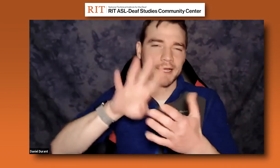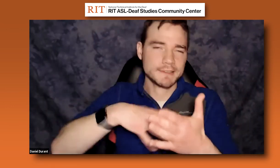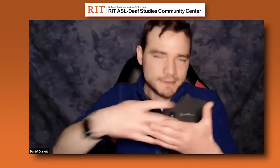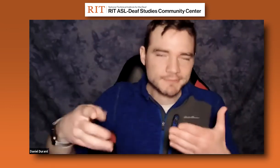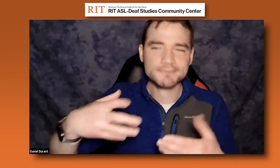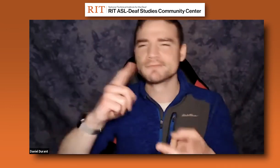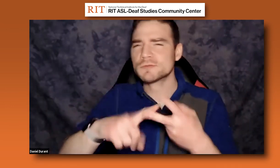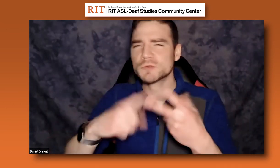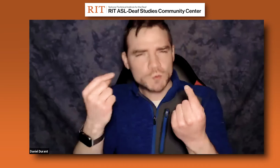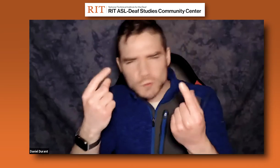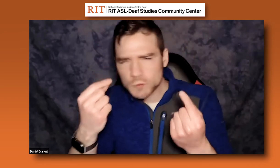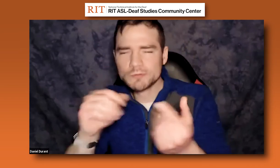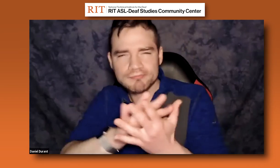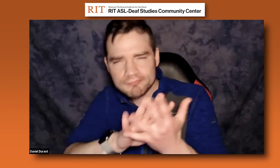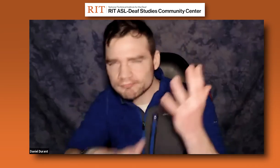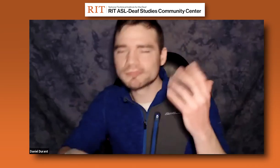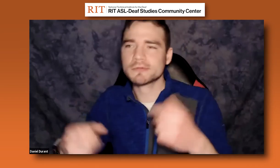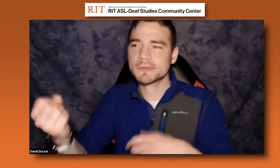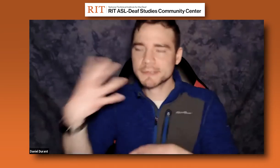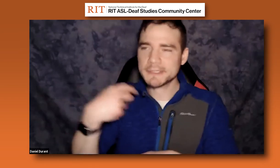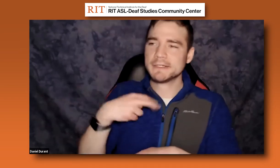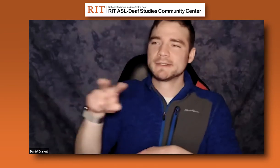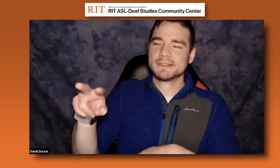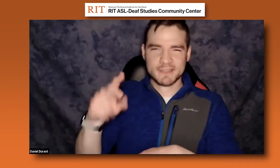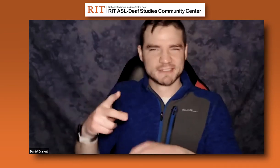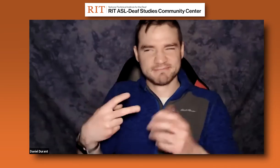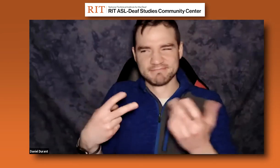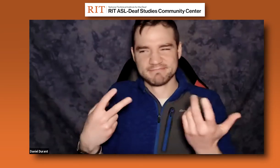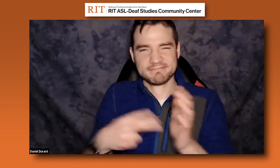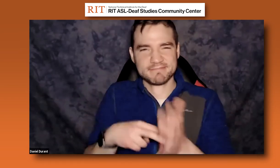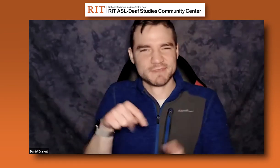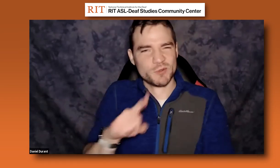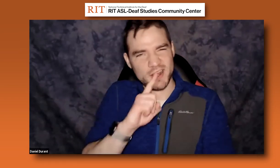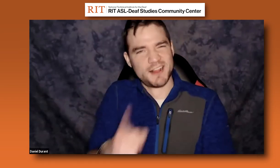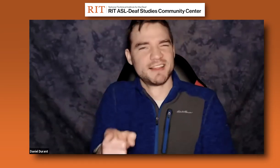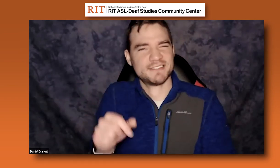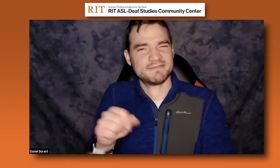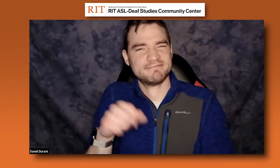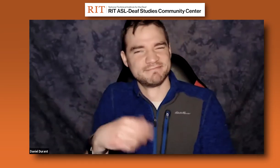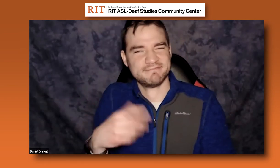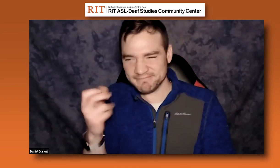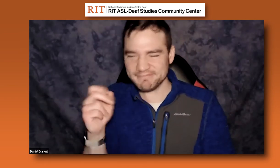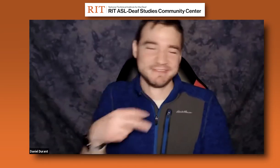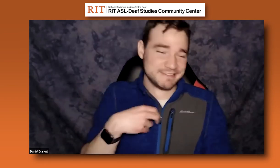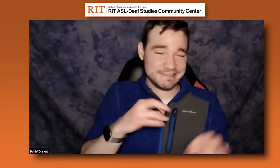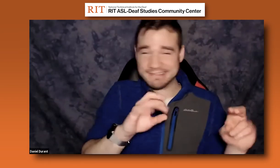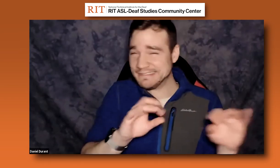what the rehearsal schedule was like, and what I needed to do to get there and, I mean, it was real.